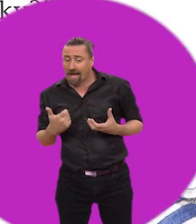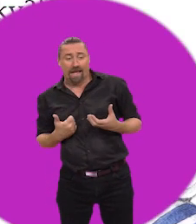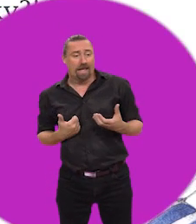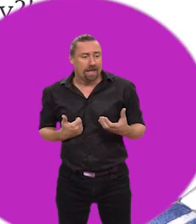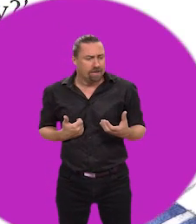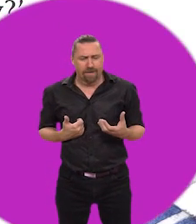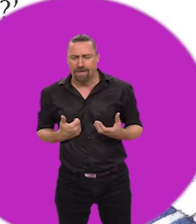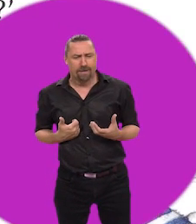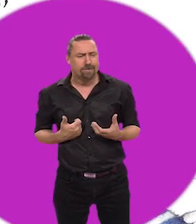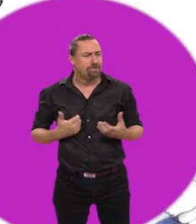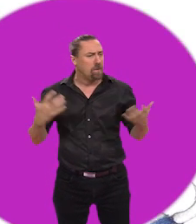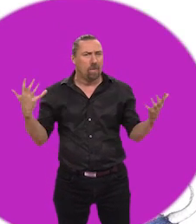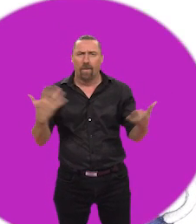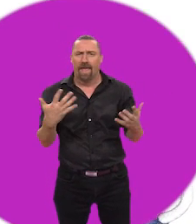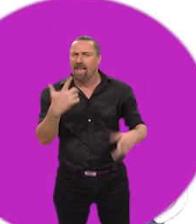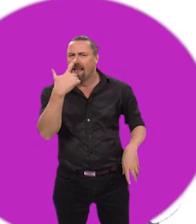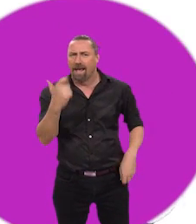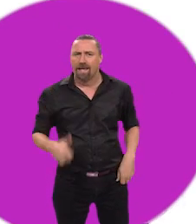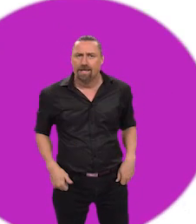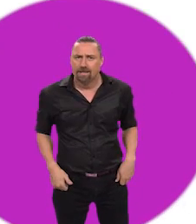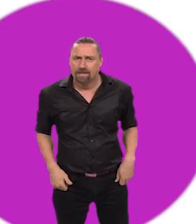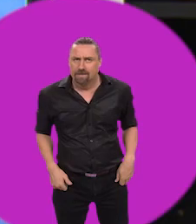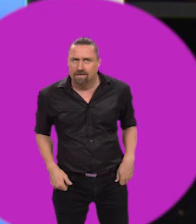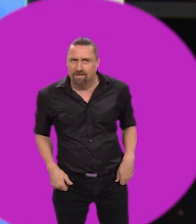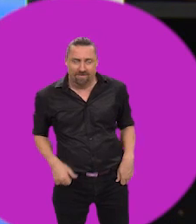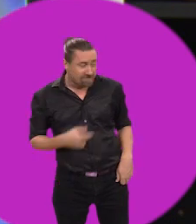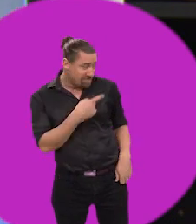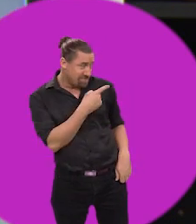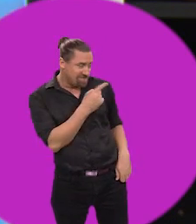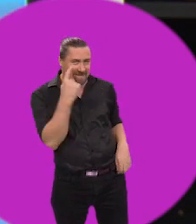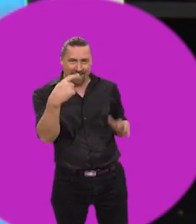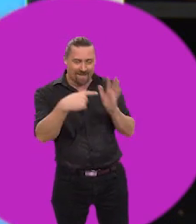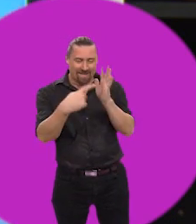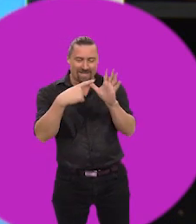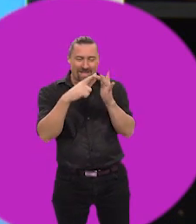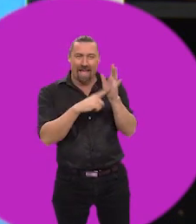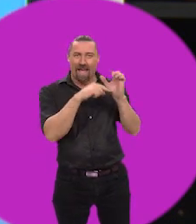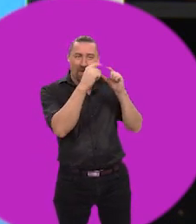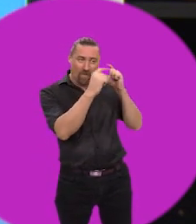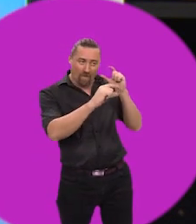"Where's Lucky?" I can see a tail, think that might belong to Lucky.